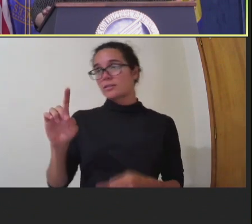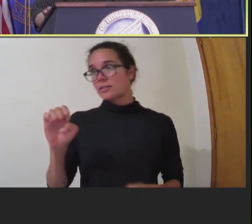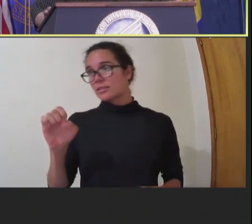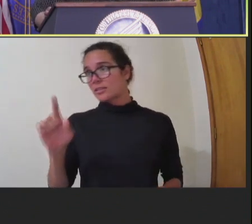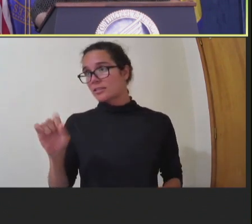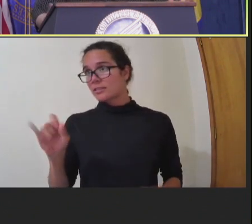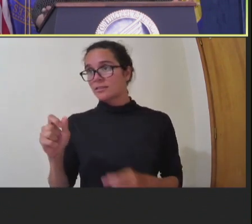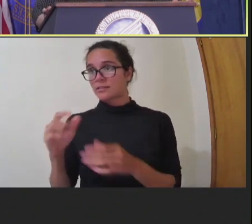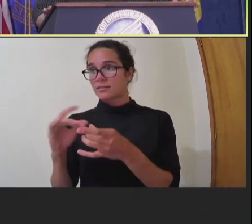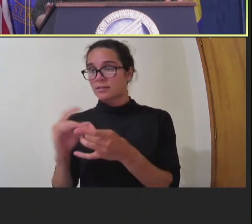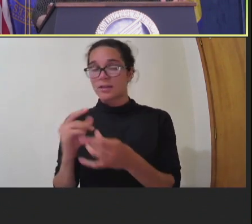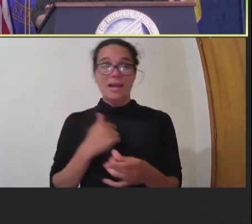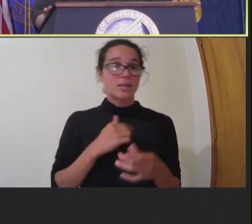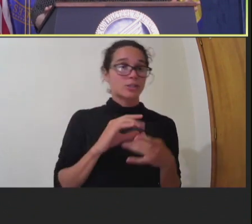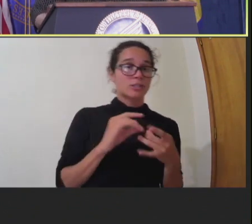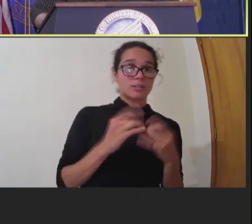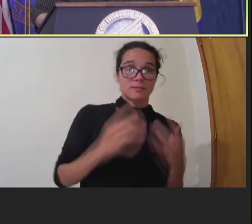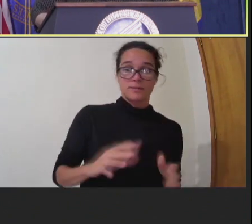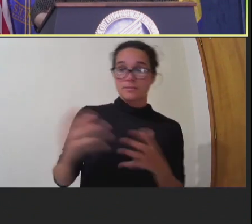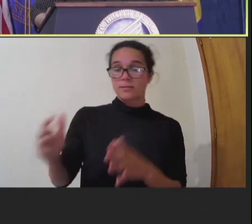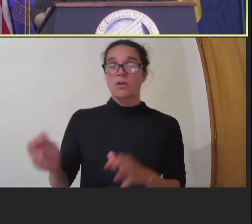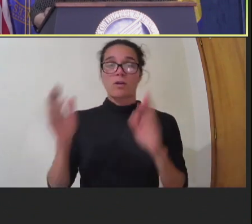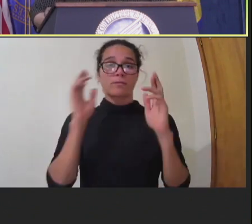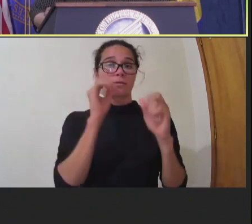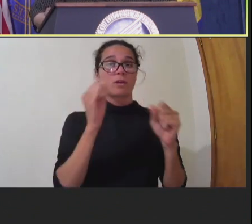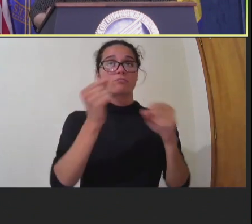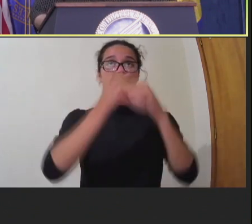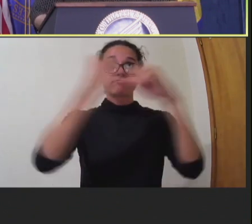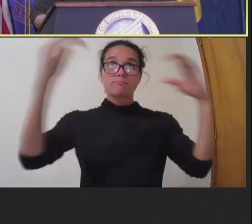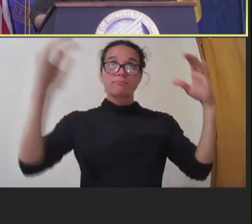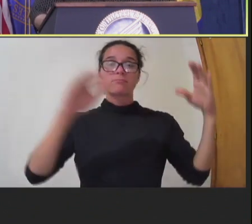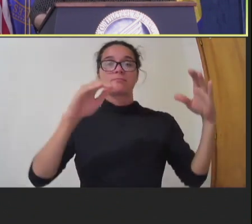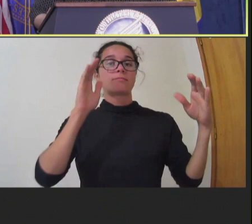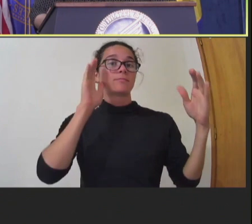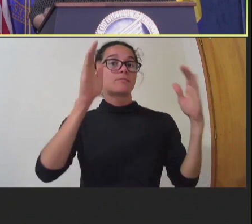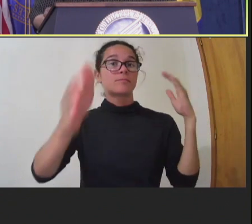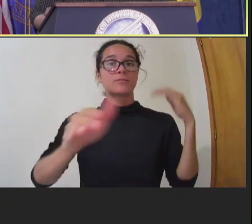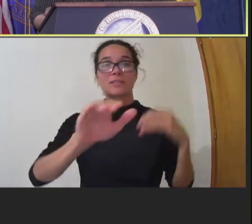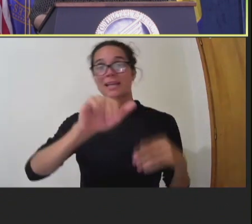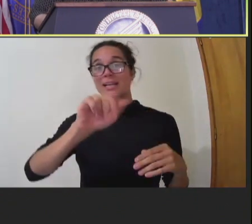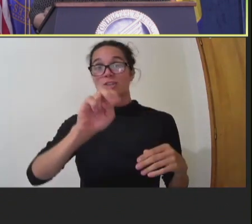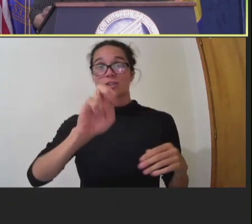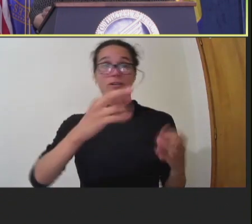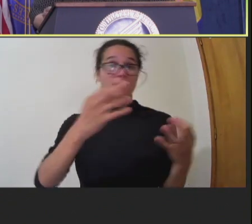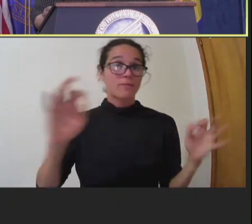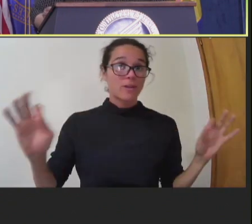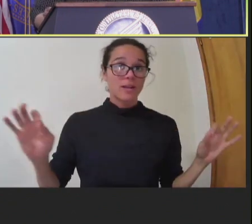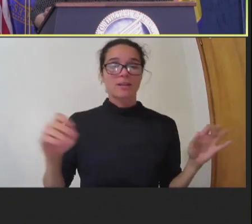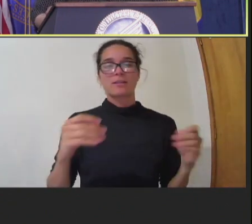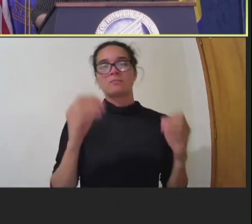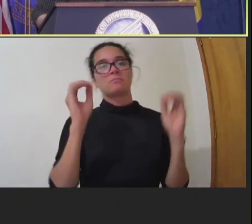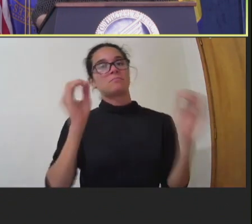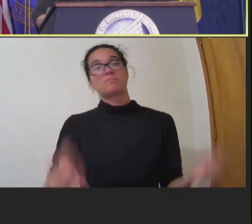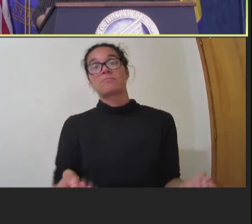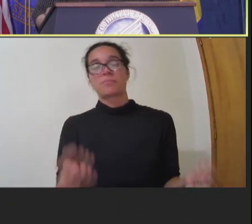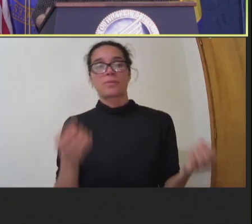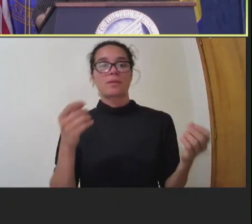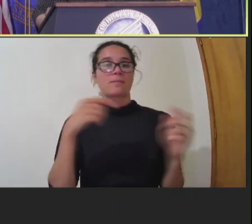this room envision a future that's cancer-free and a large part to what vaccines can do. And,